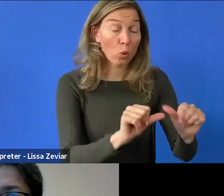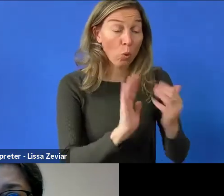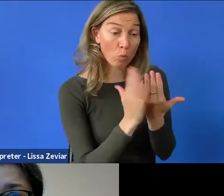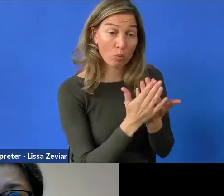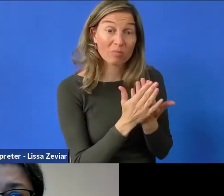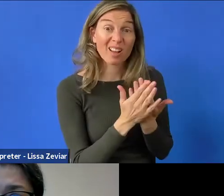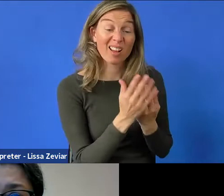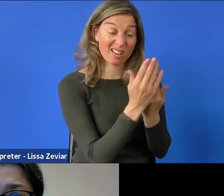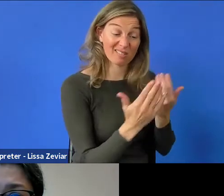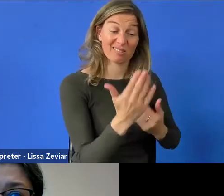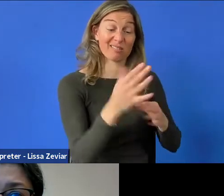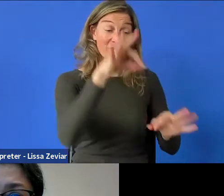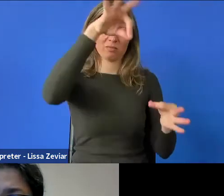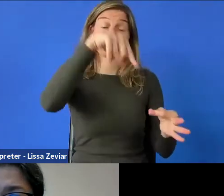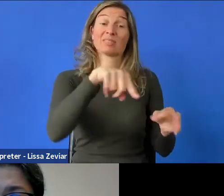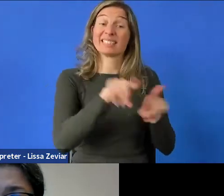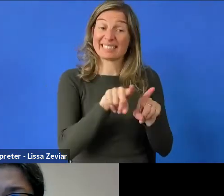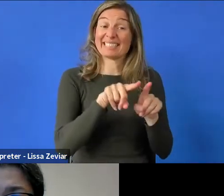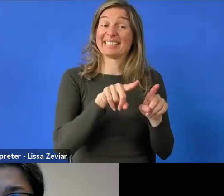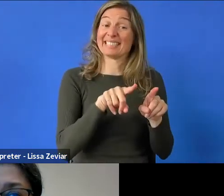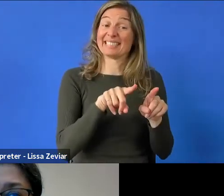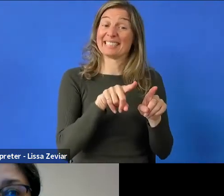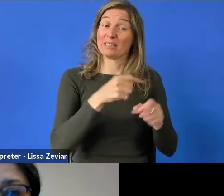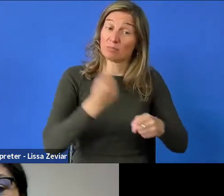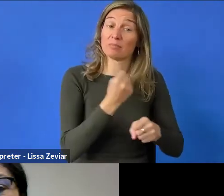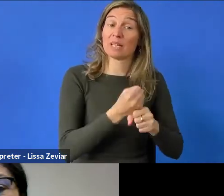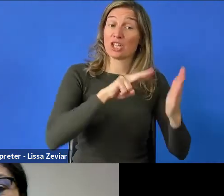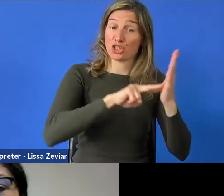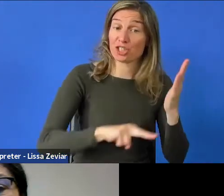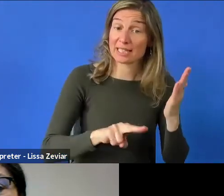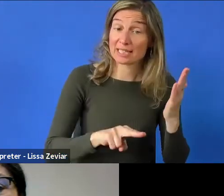and they may provide for procedures, with regard to the main treaties,